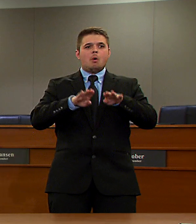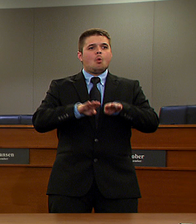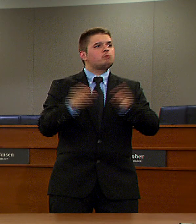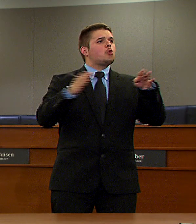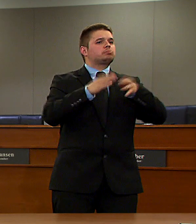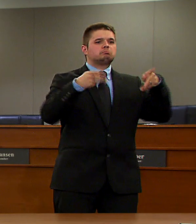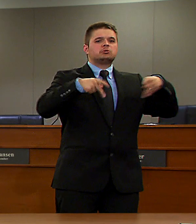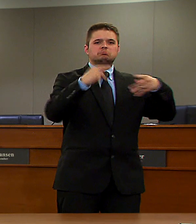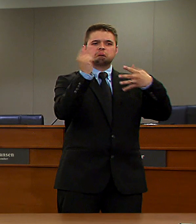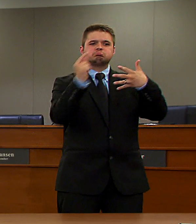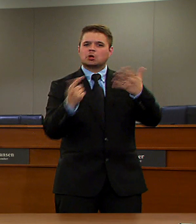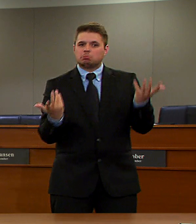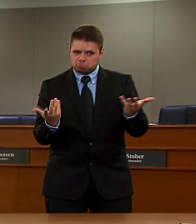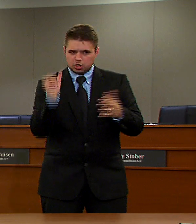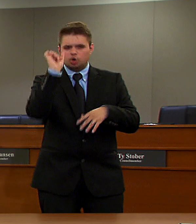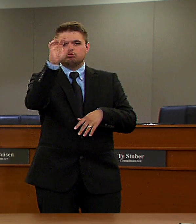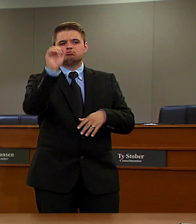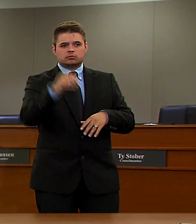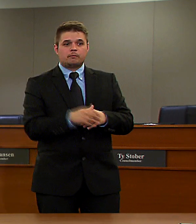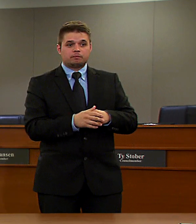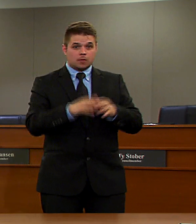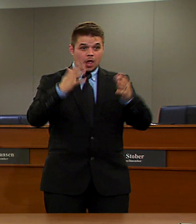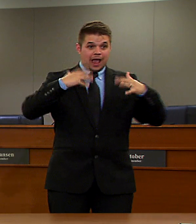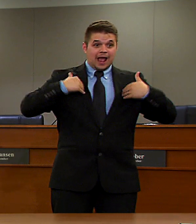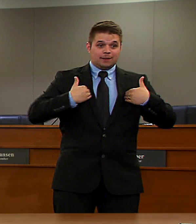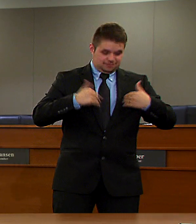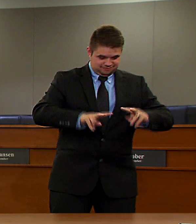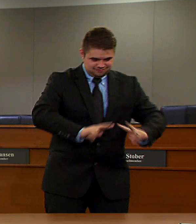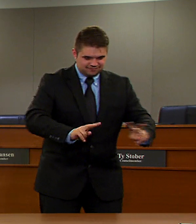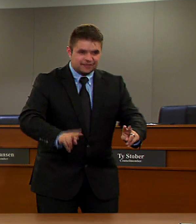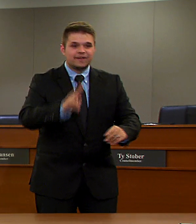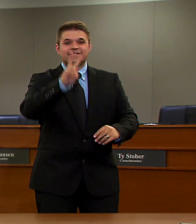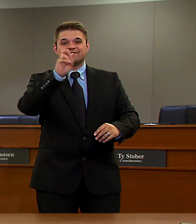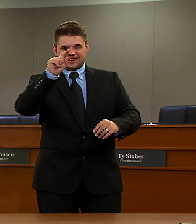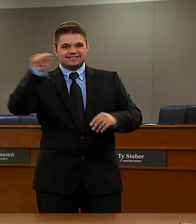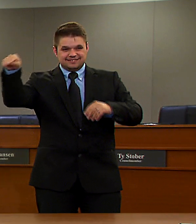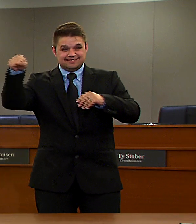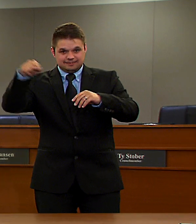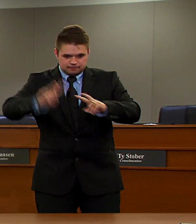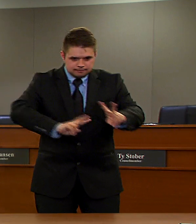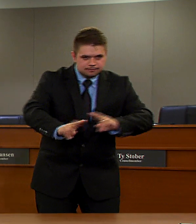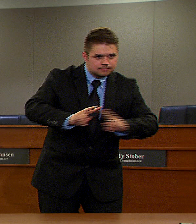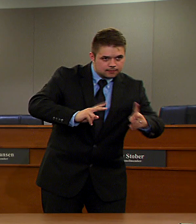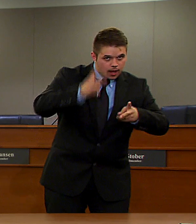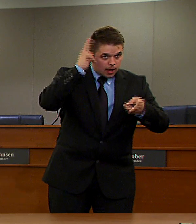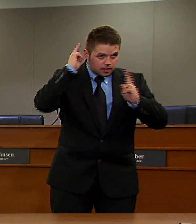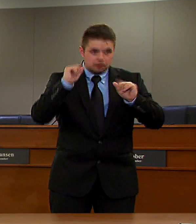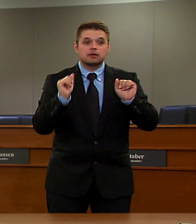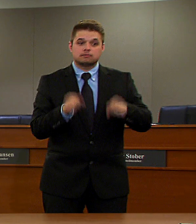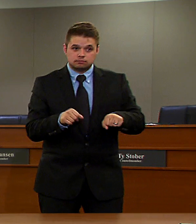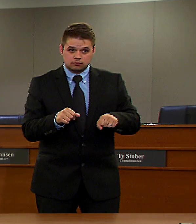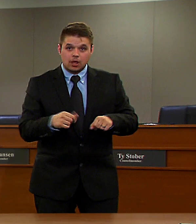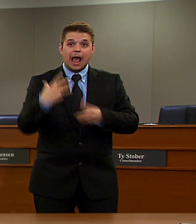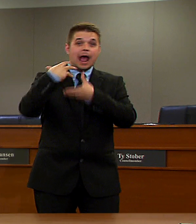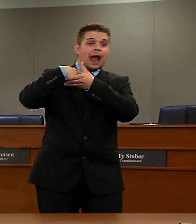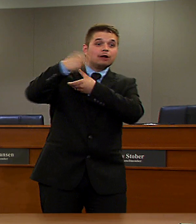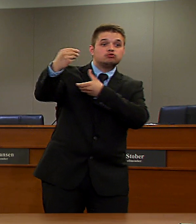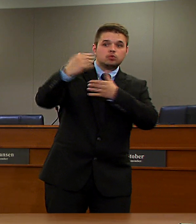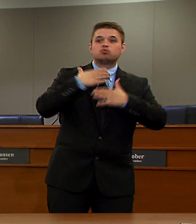for pet grooming to start. And then all outdoor recreation involving fewer than five